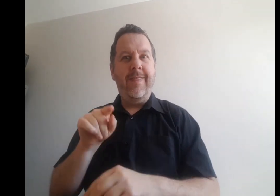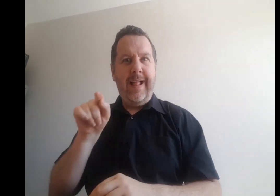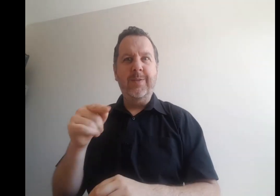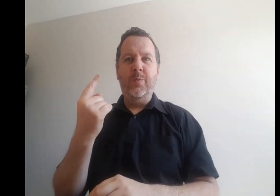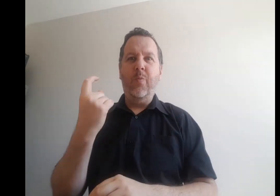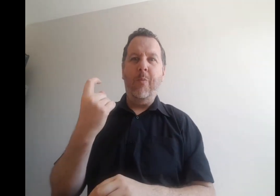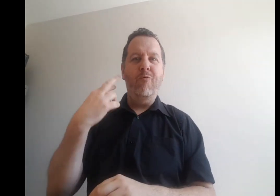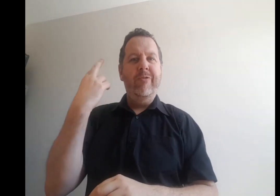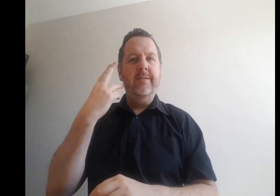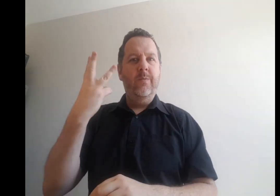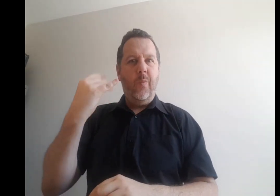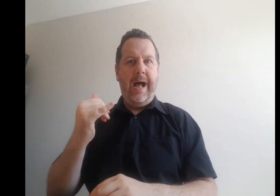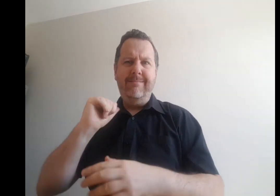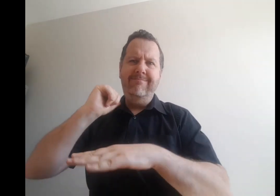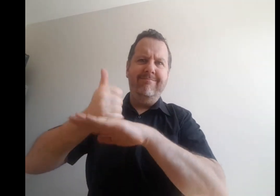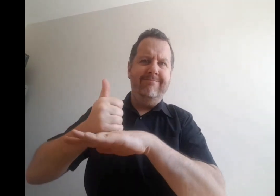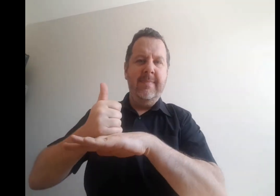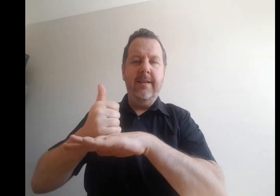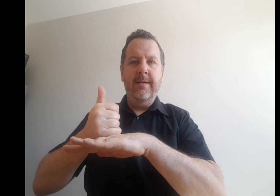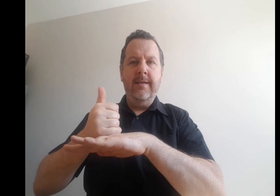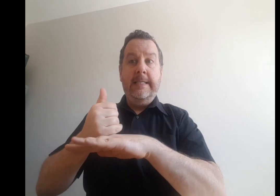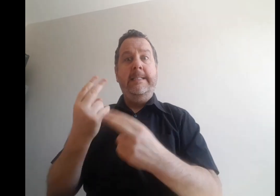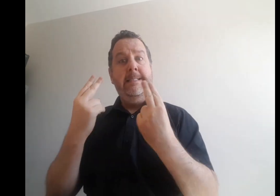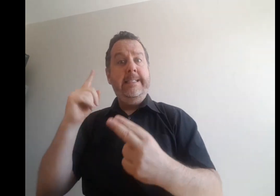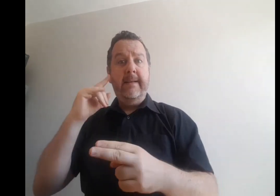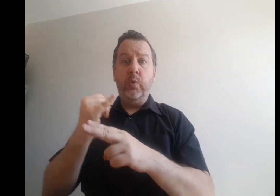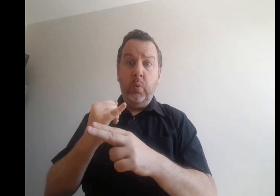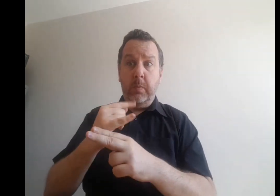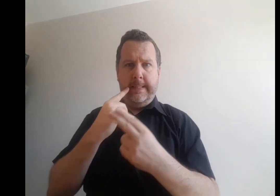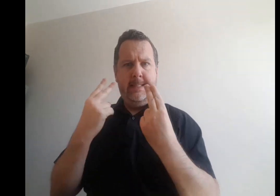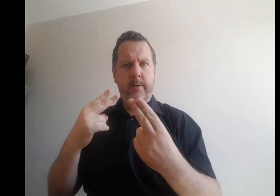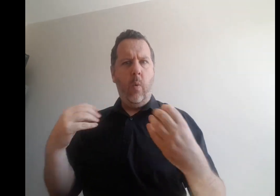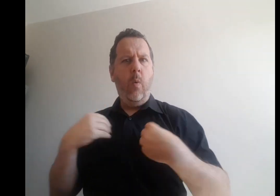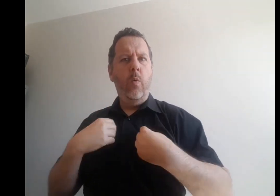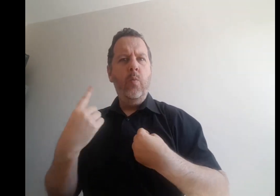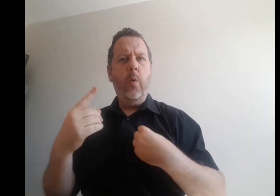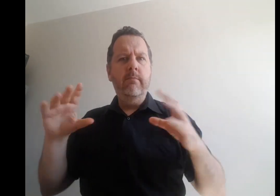So that was another kind of push, you know - 'if we're going to have a deaf school at all,